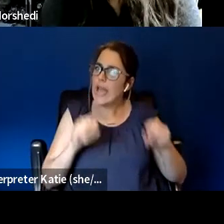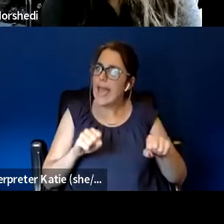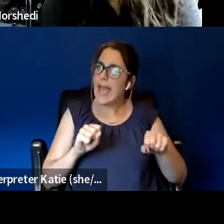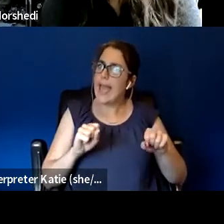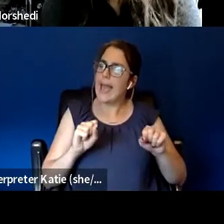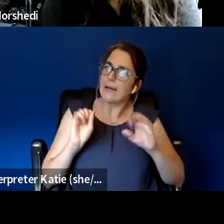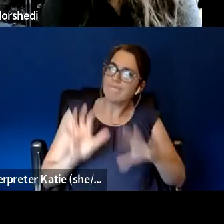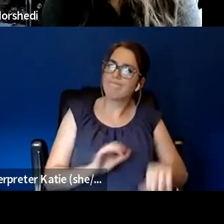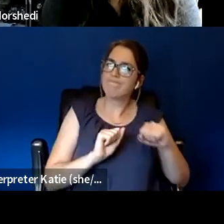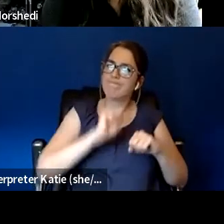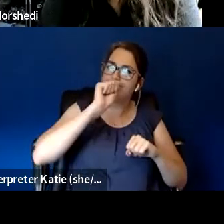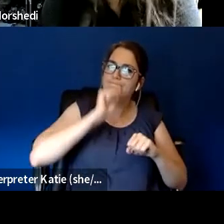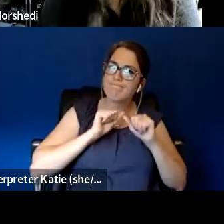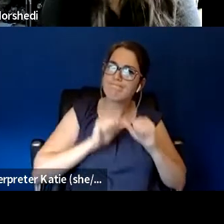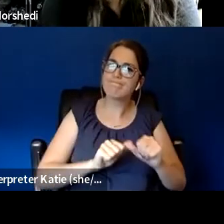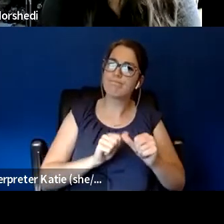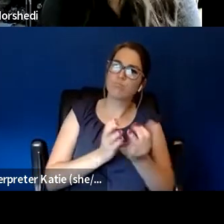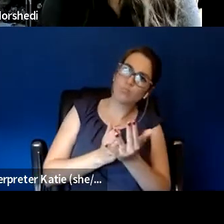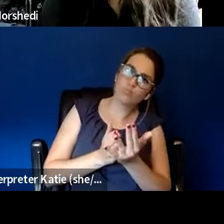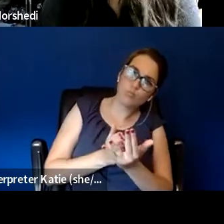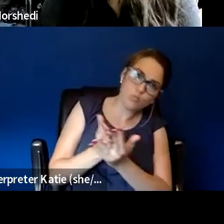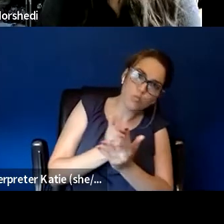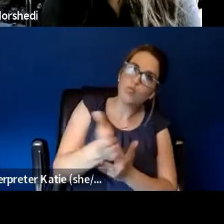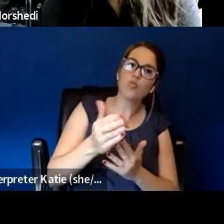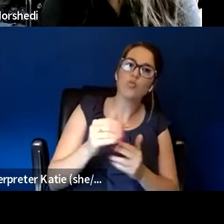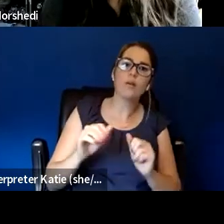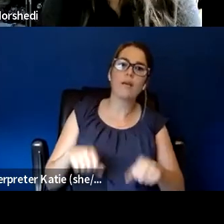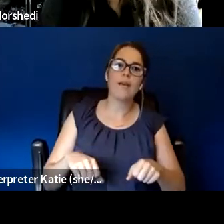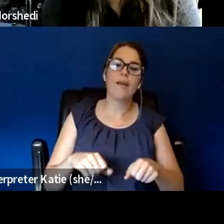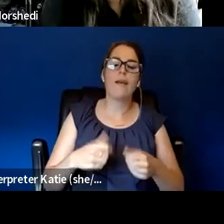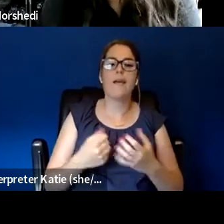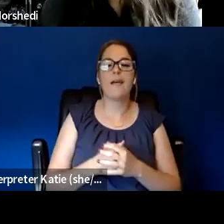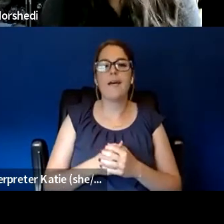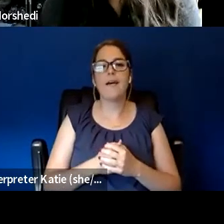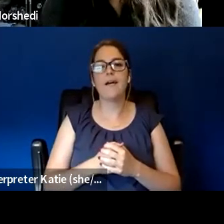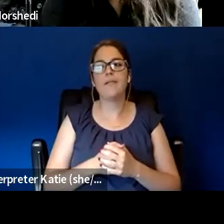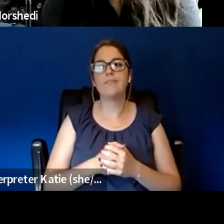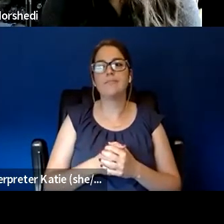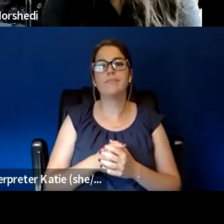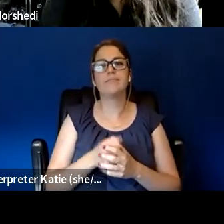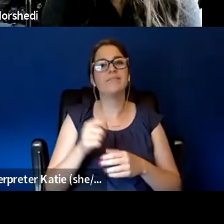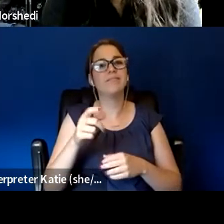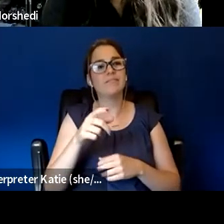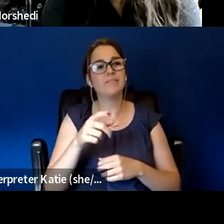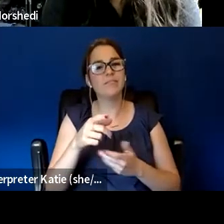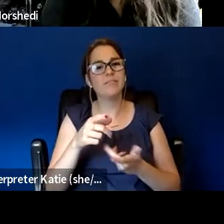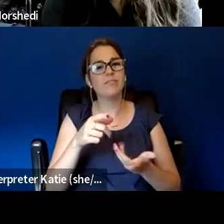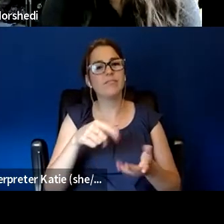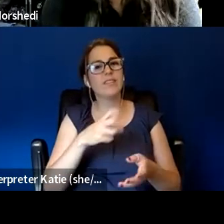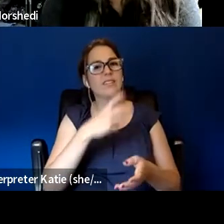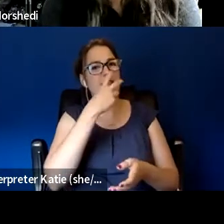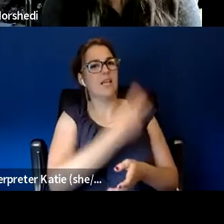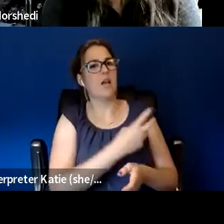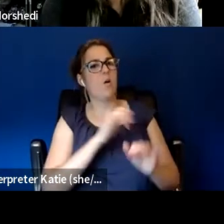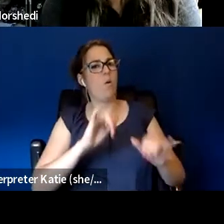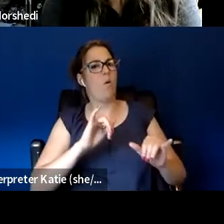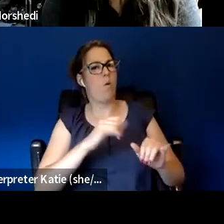to do things like medications actually being treated in your home